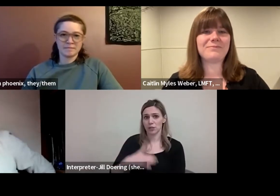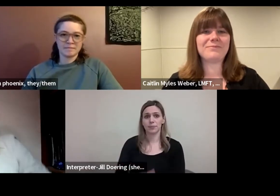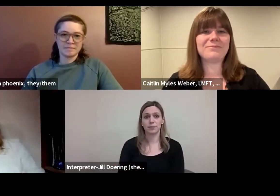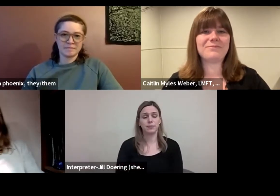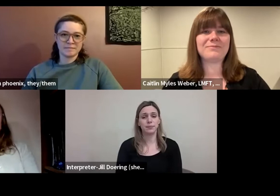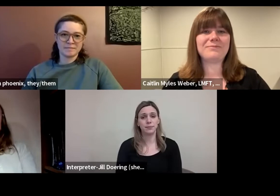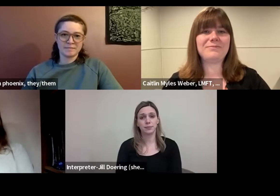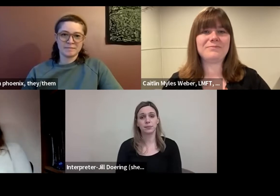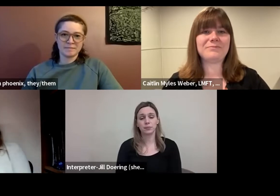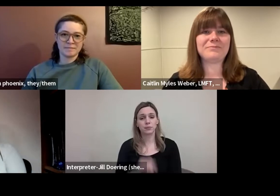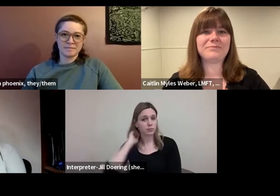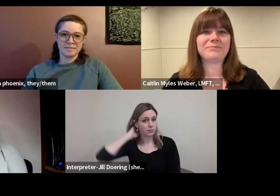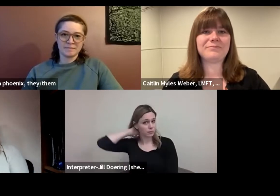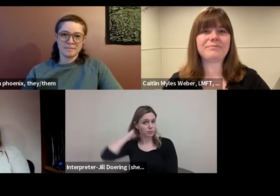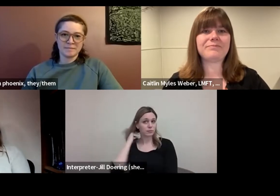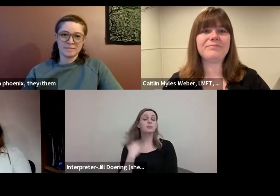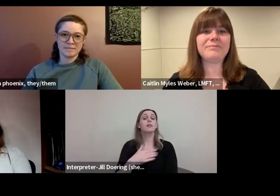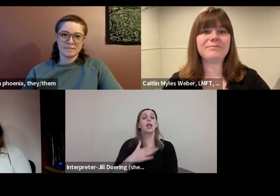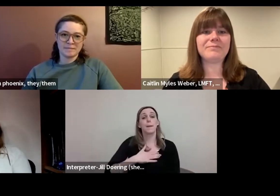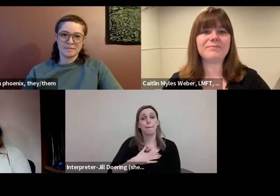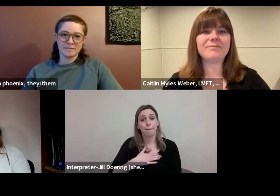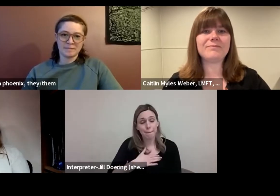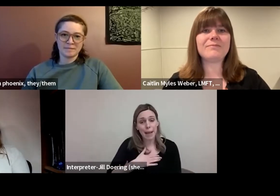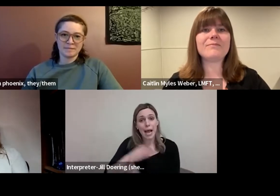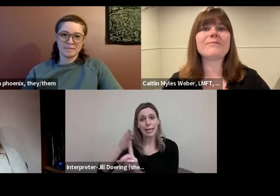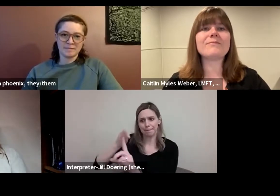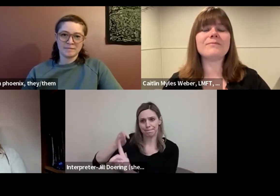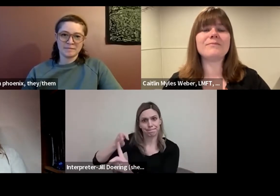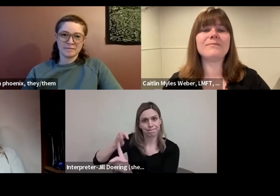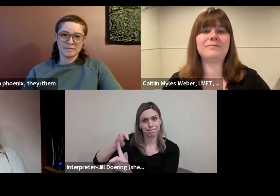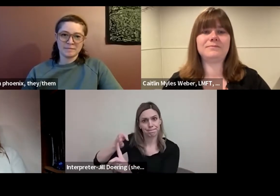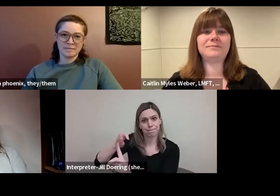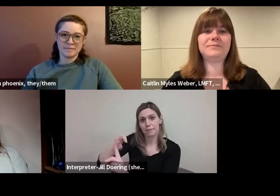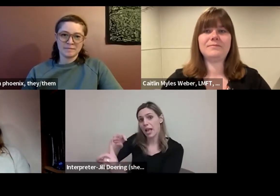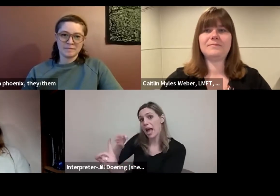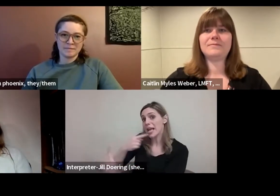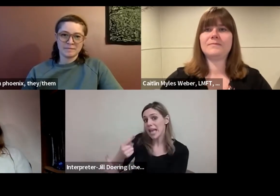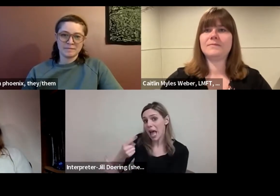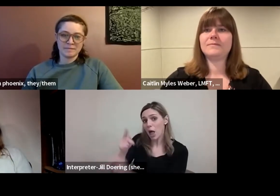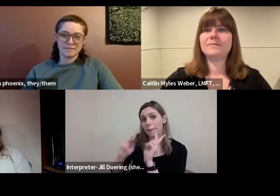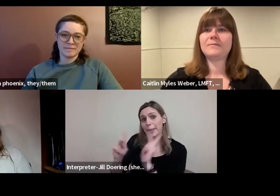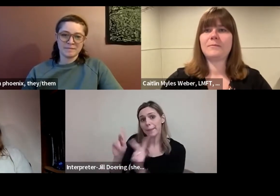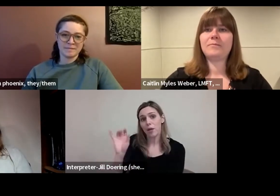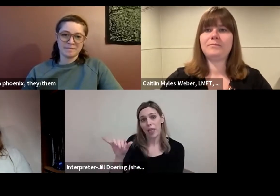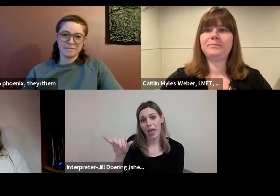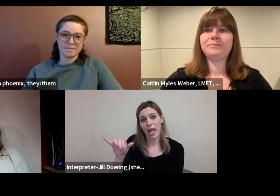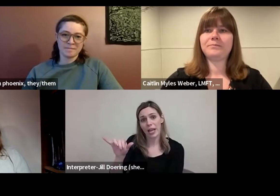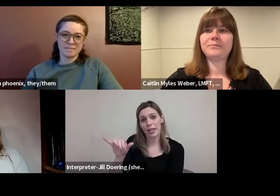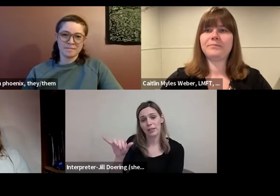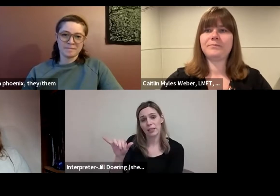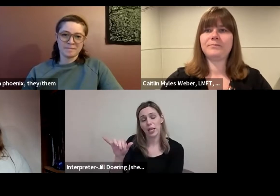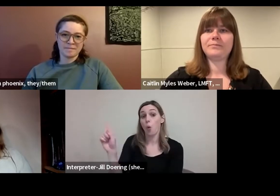So my modalities, I like to tell people that, you know, where I come from as a background,